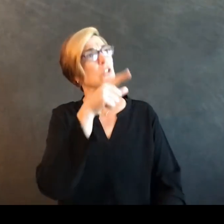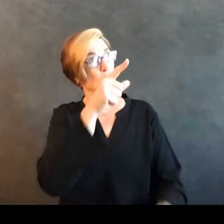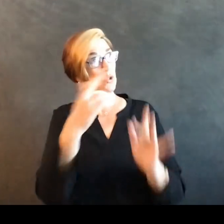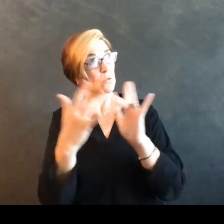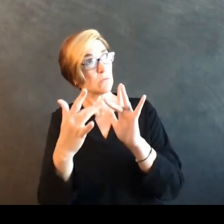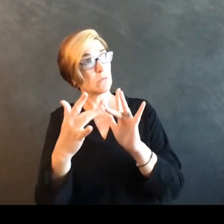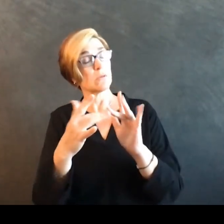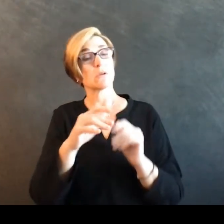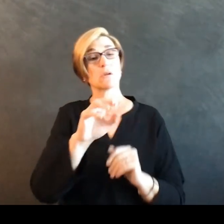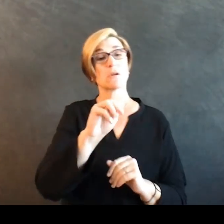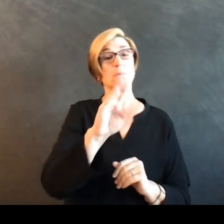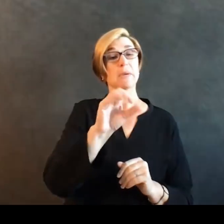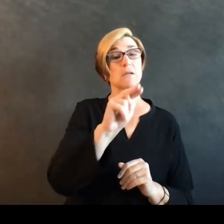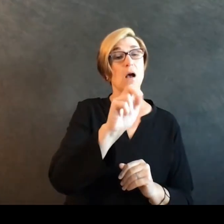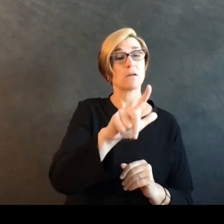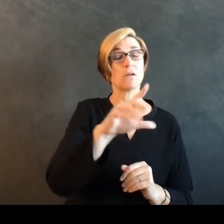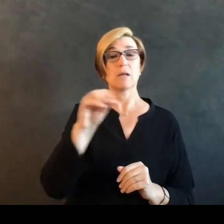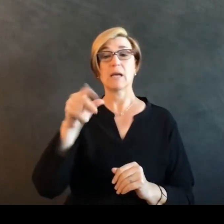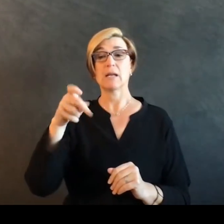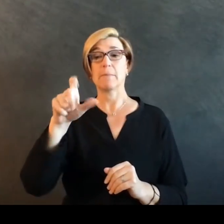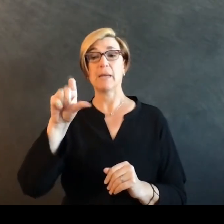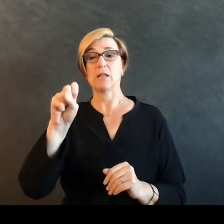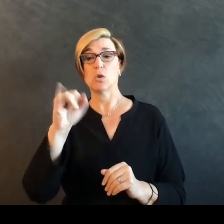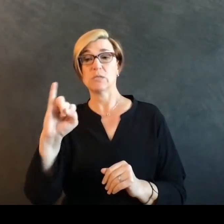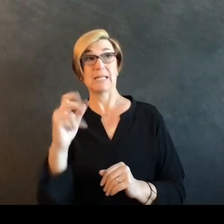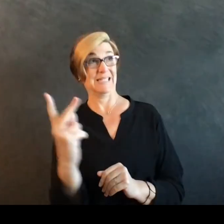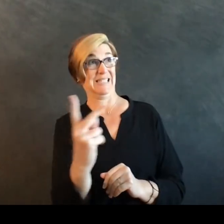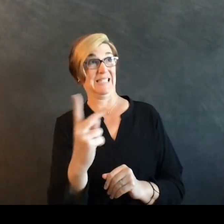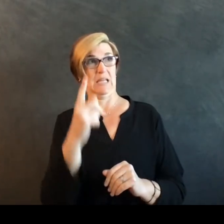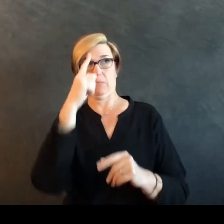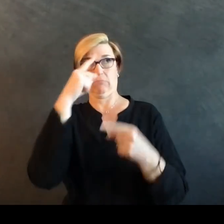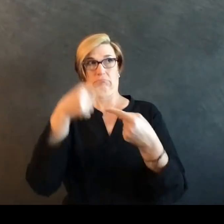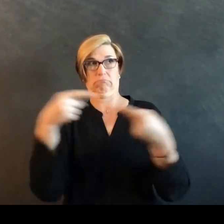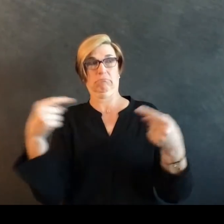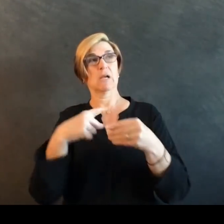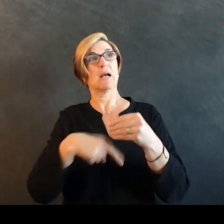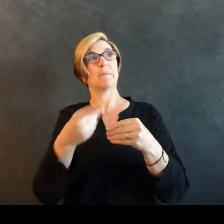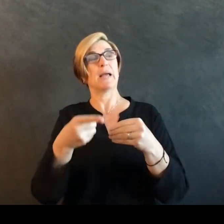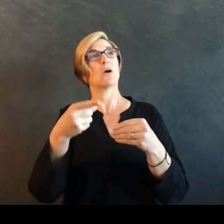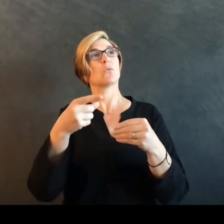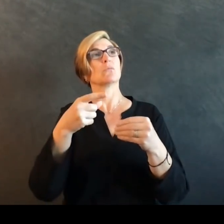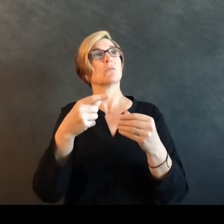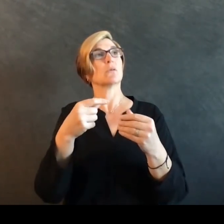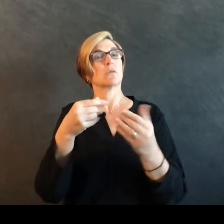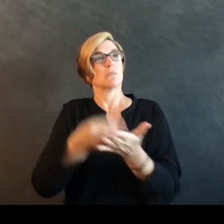about there's differences right now about another stimulus package I spoken